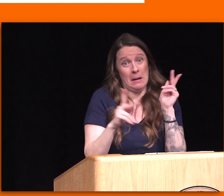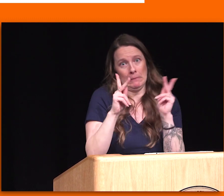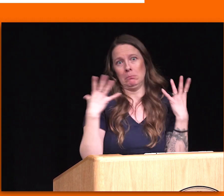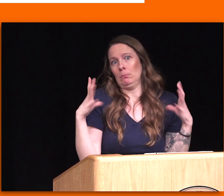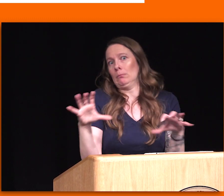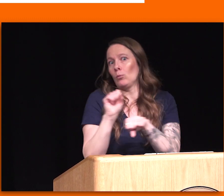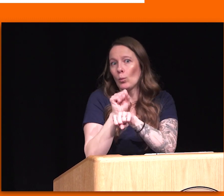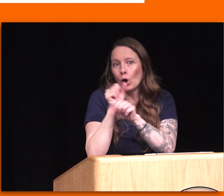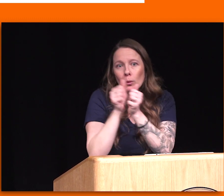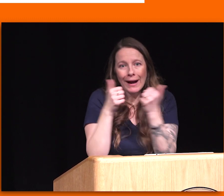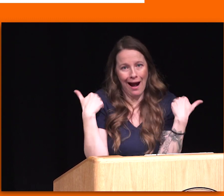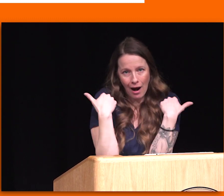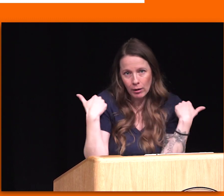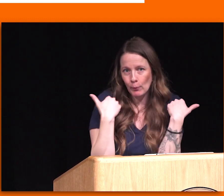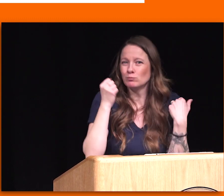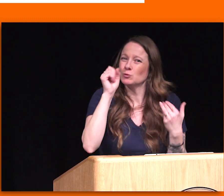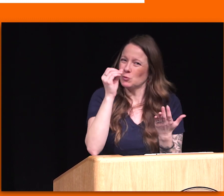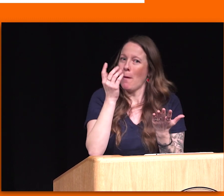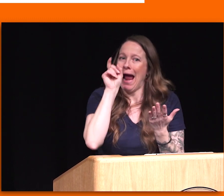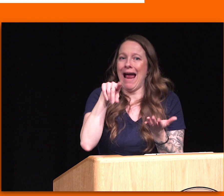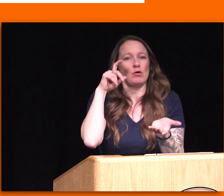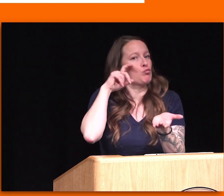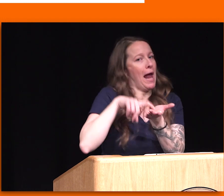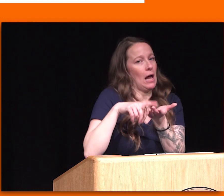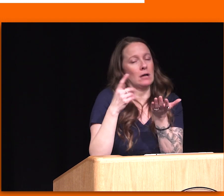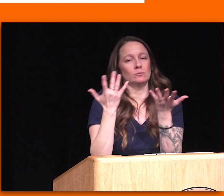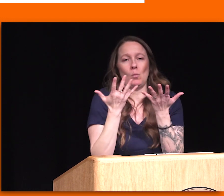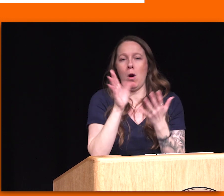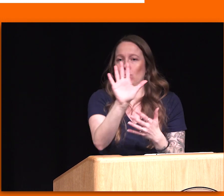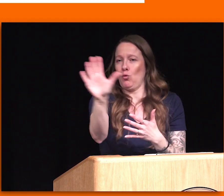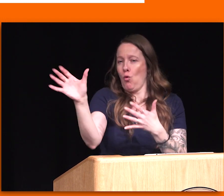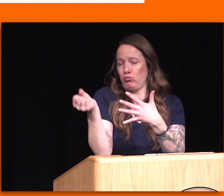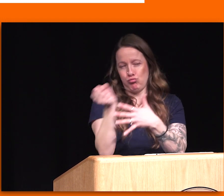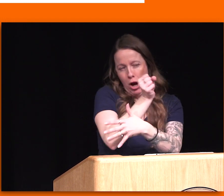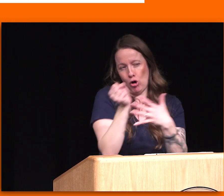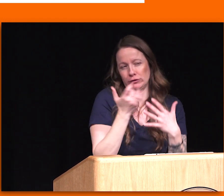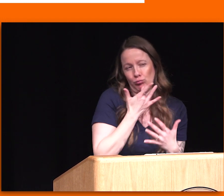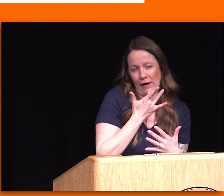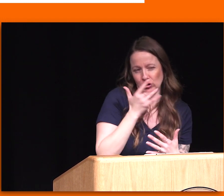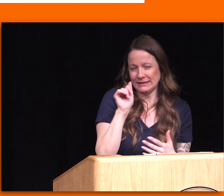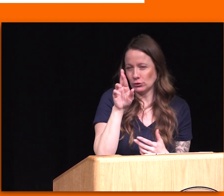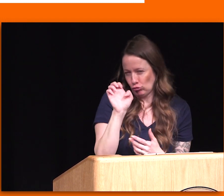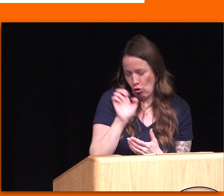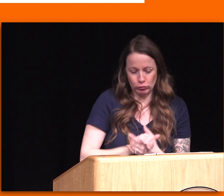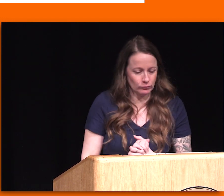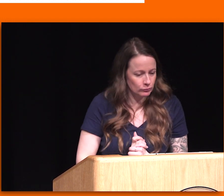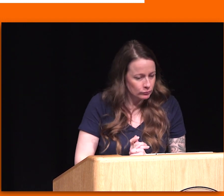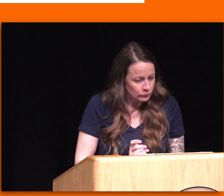I can work with molecules and models. Some people don't want to work with animals. So, you have to know where your priorities lie